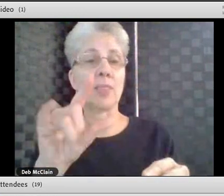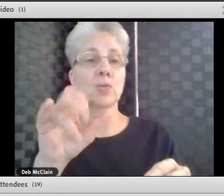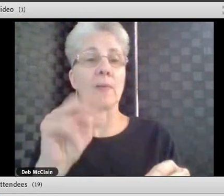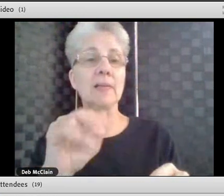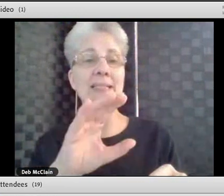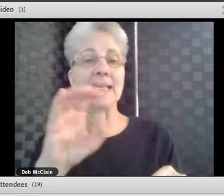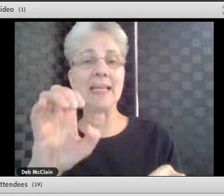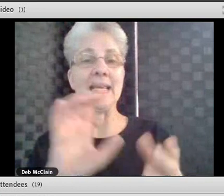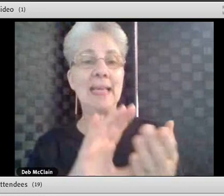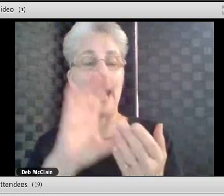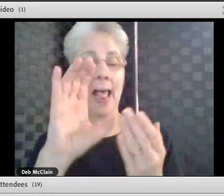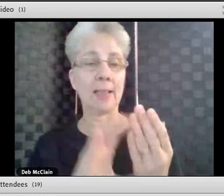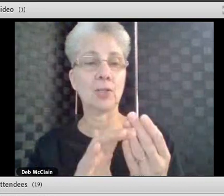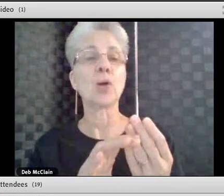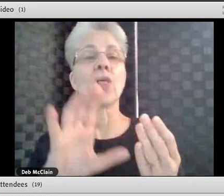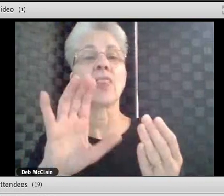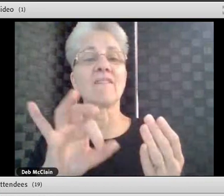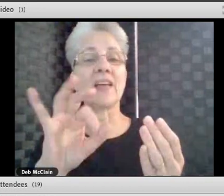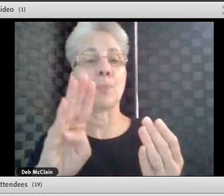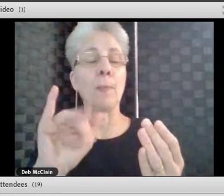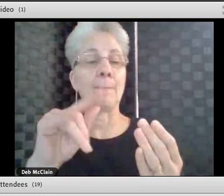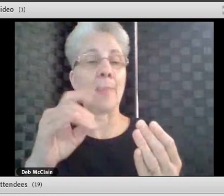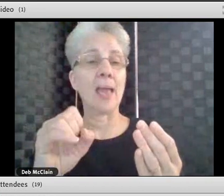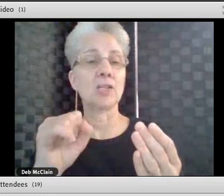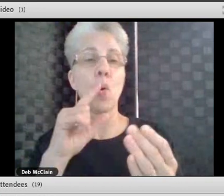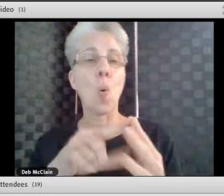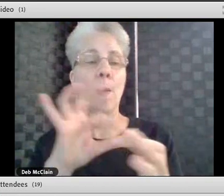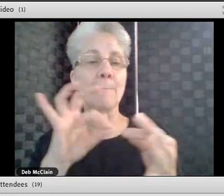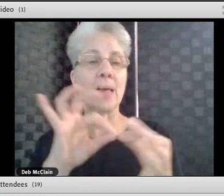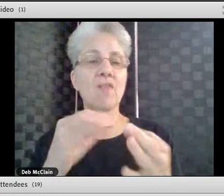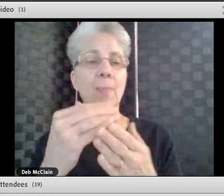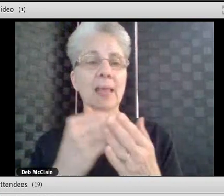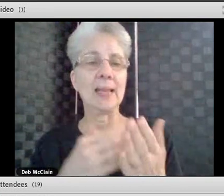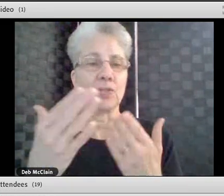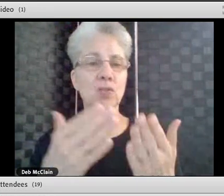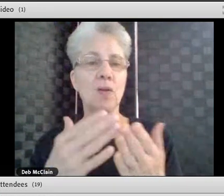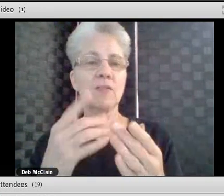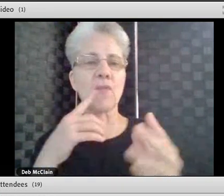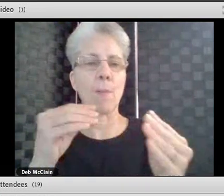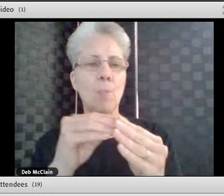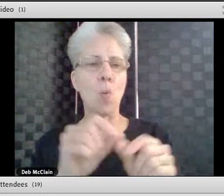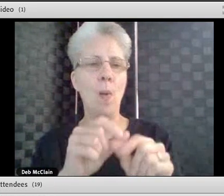SWFLN Facebook page, or your messages from the LISTSERV from our webinars. Thank you, everyone, for attending